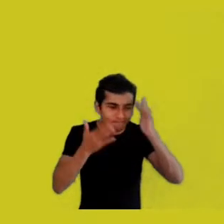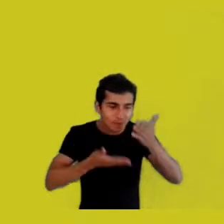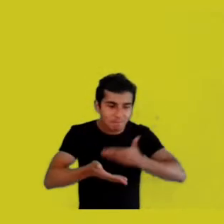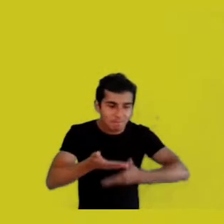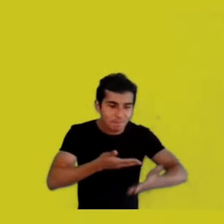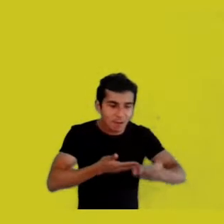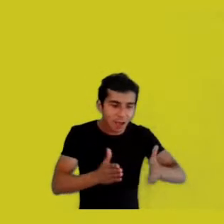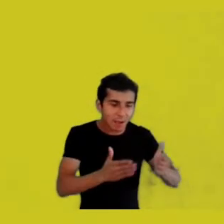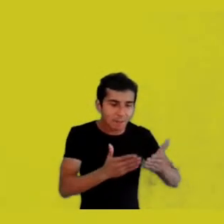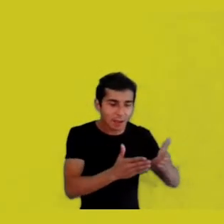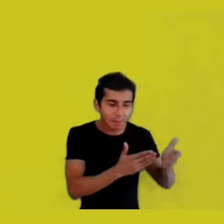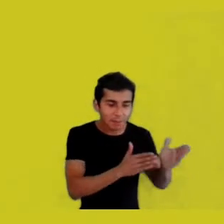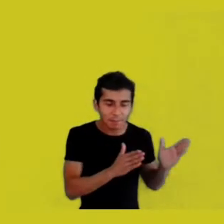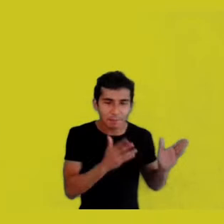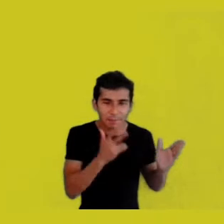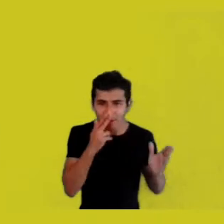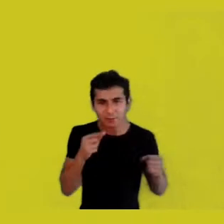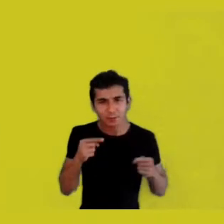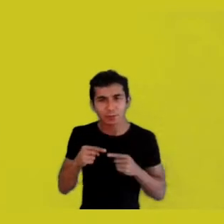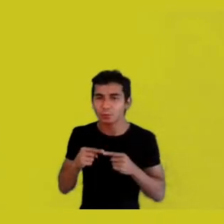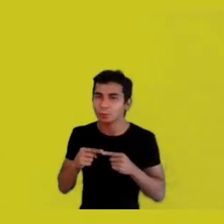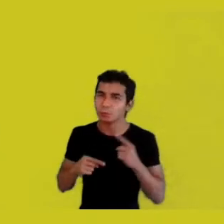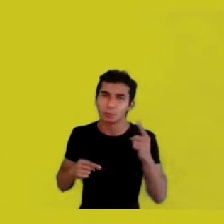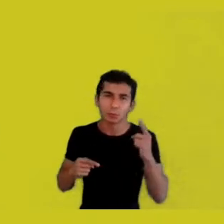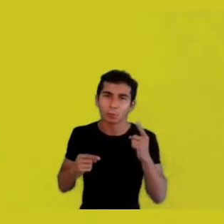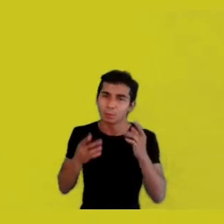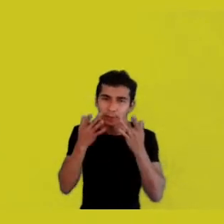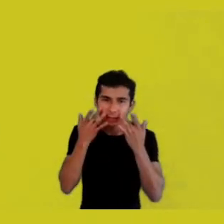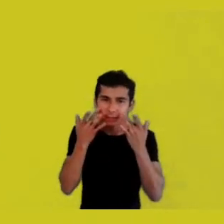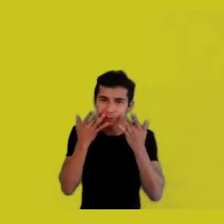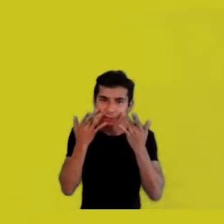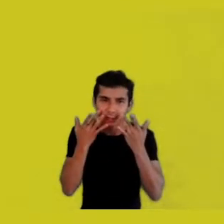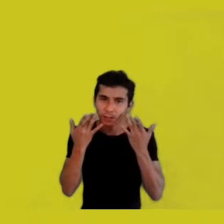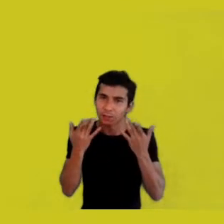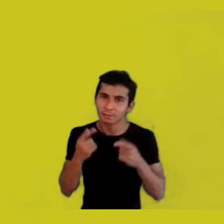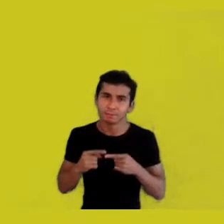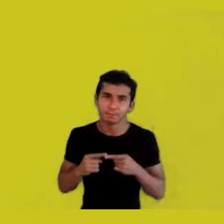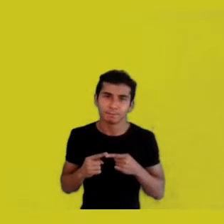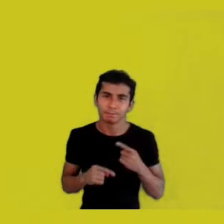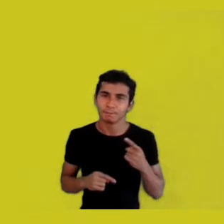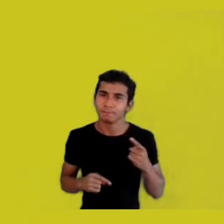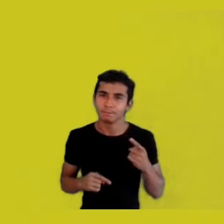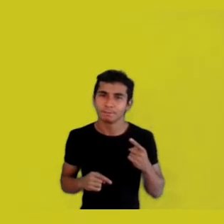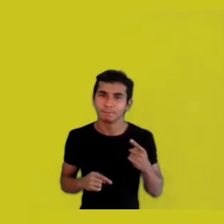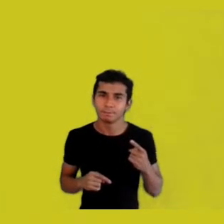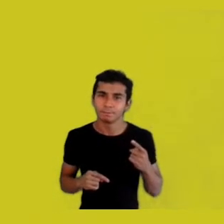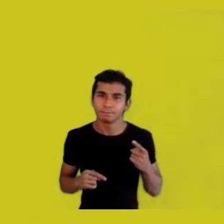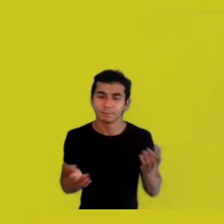in the crossroads inscribed